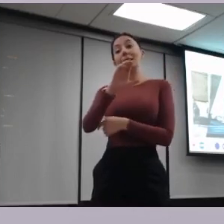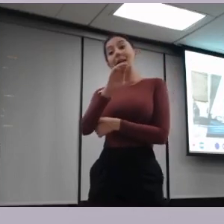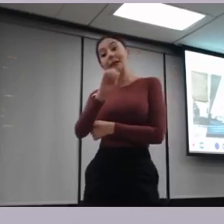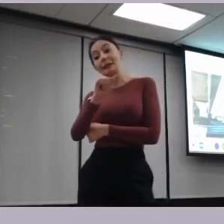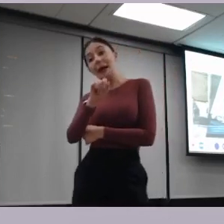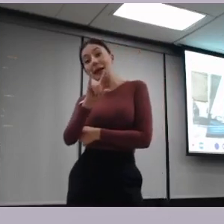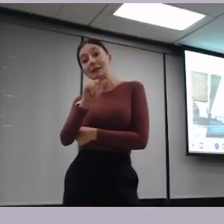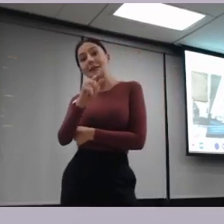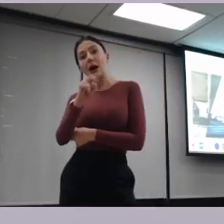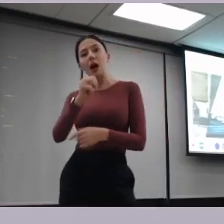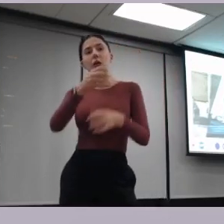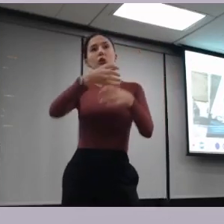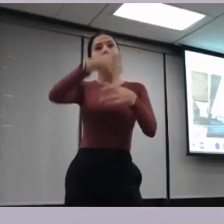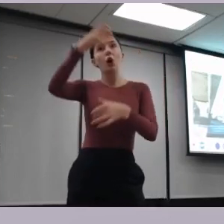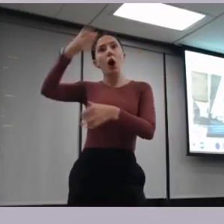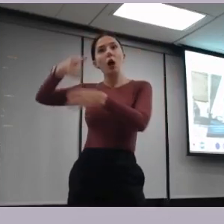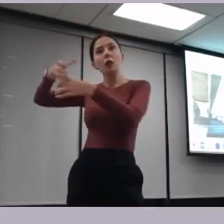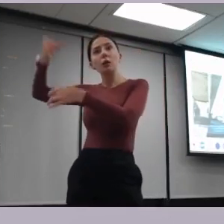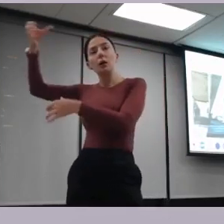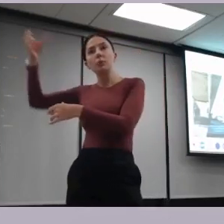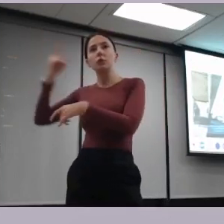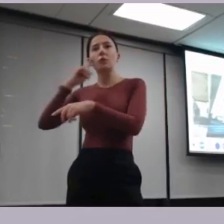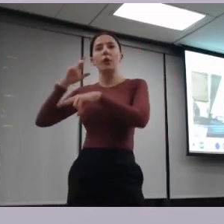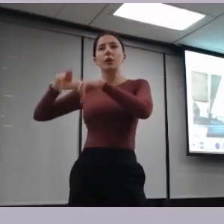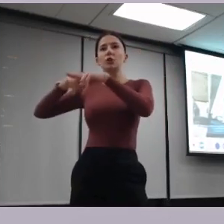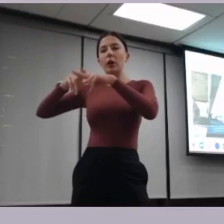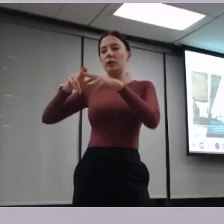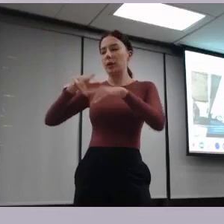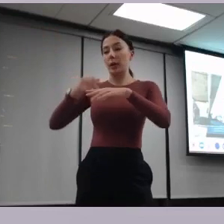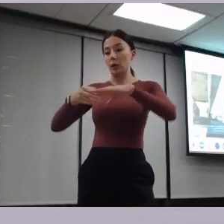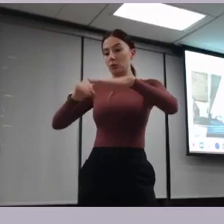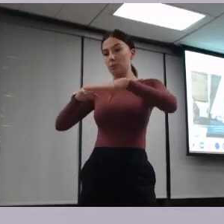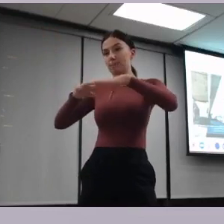that it sits on goes 65 people will bring and the underside